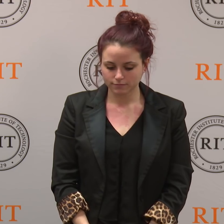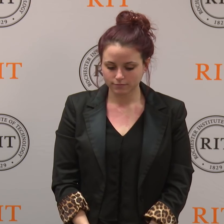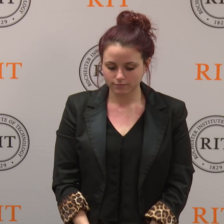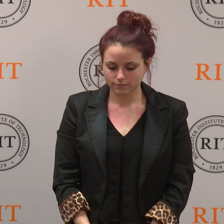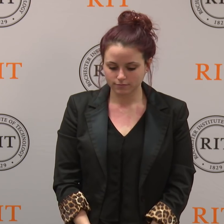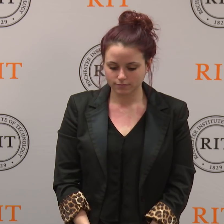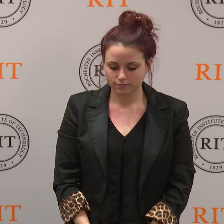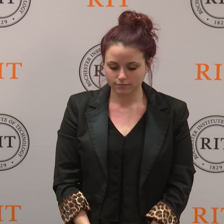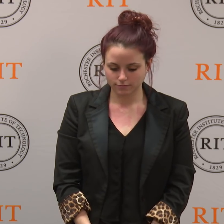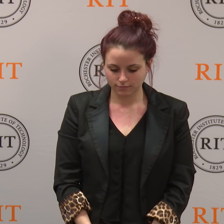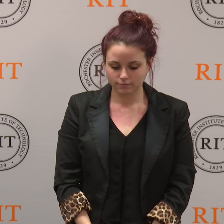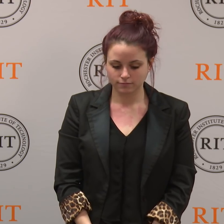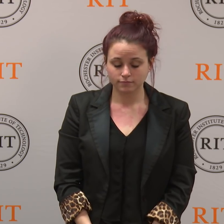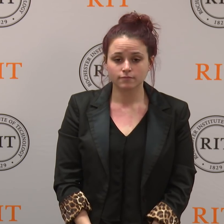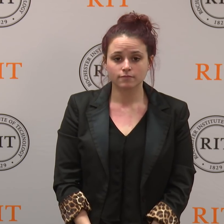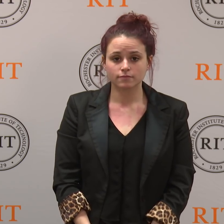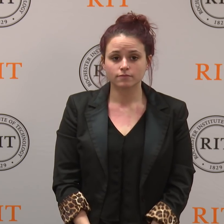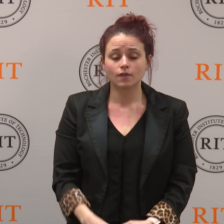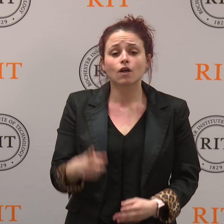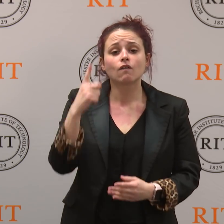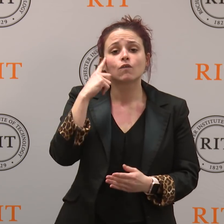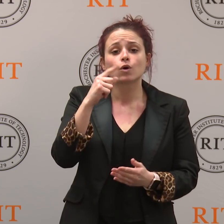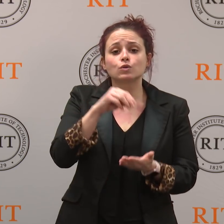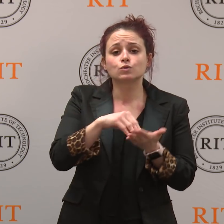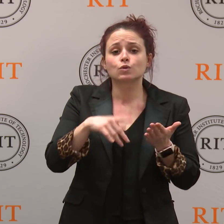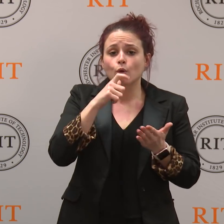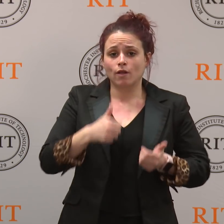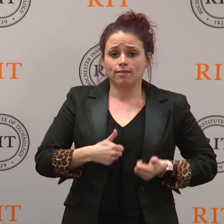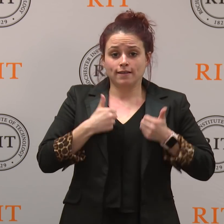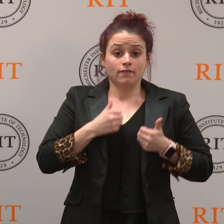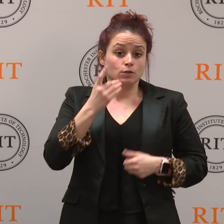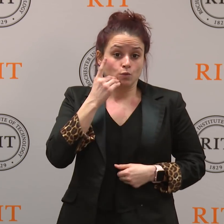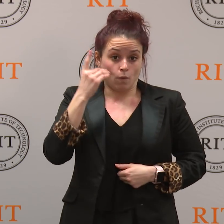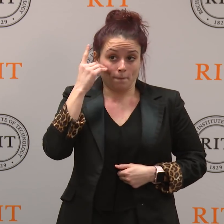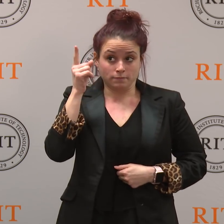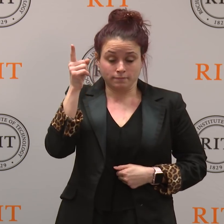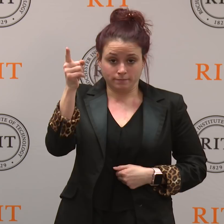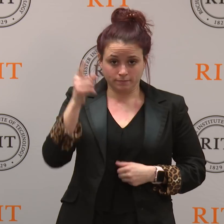For students living in university housing: